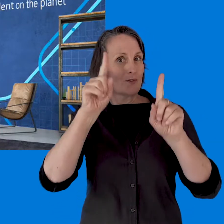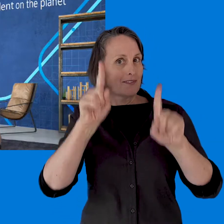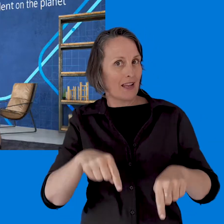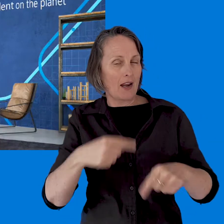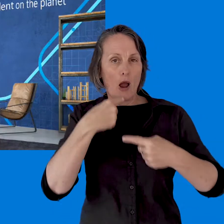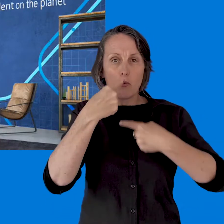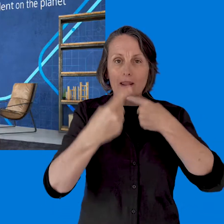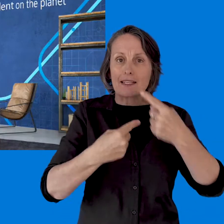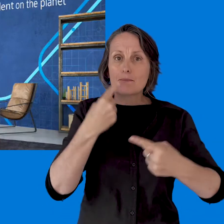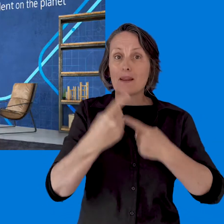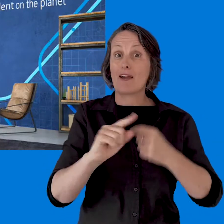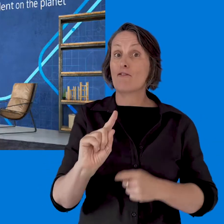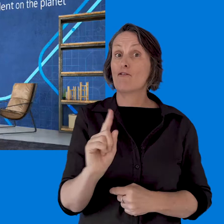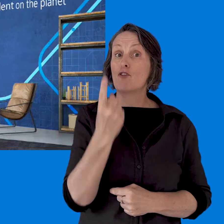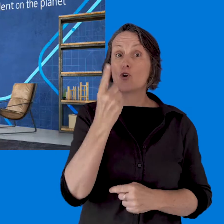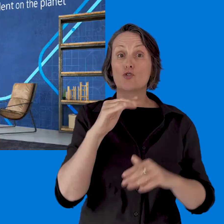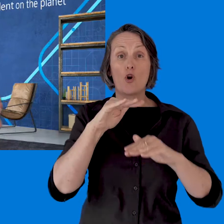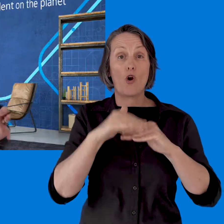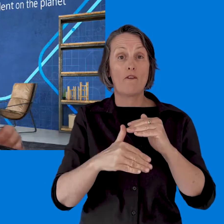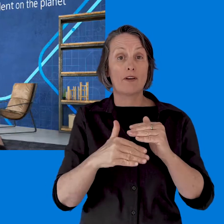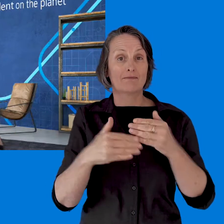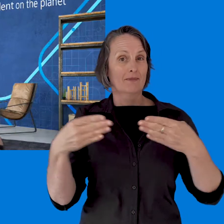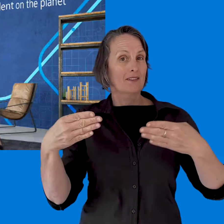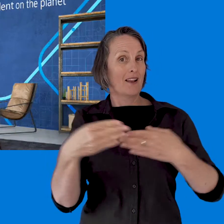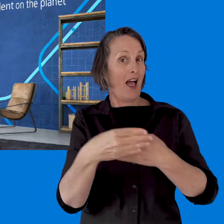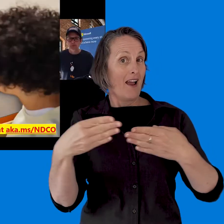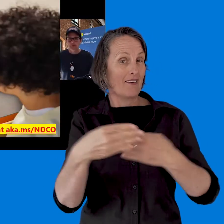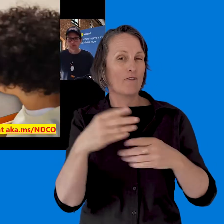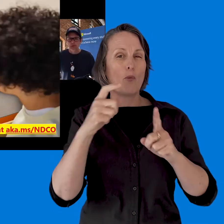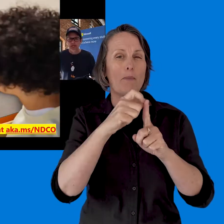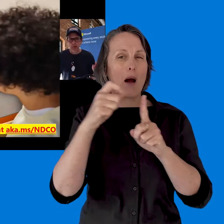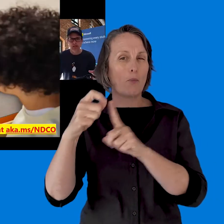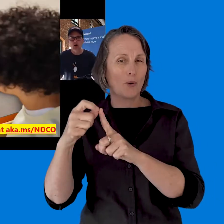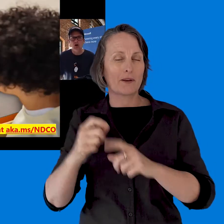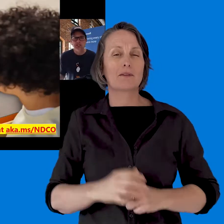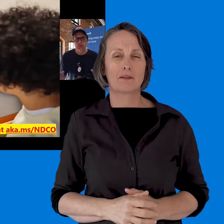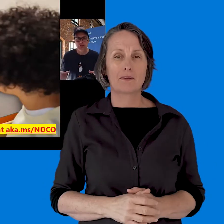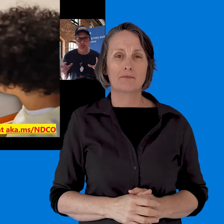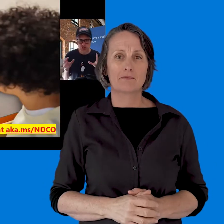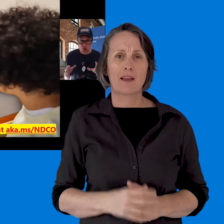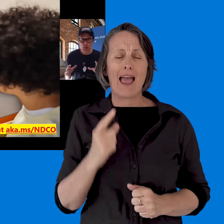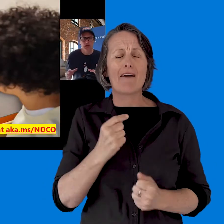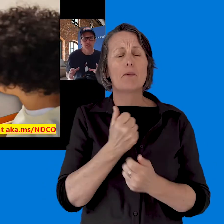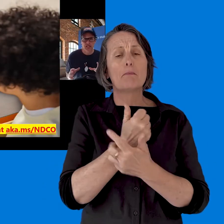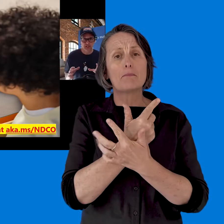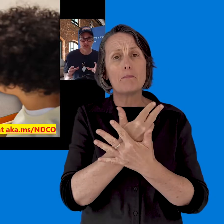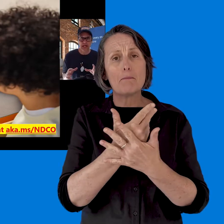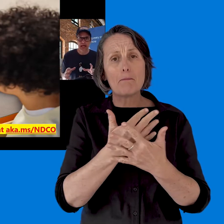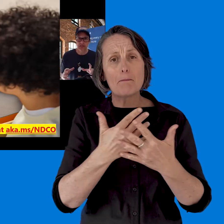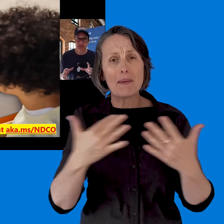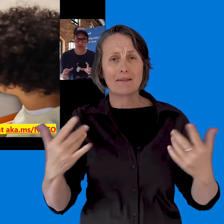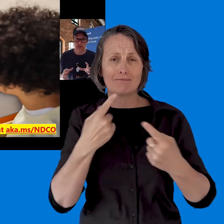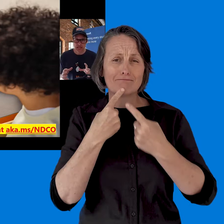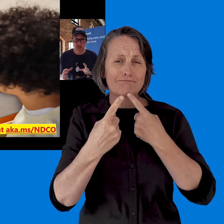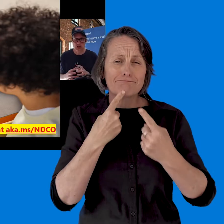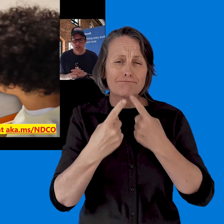I'm gonna talk to you first and foremost about the slides. Now, because there is so much in today's session,